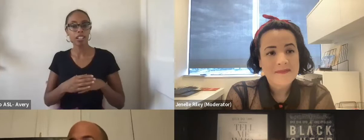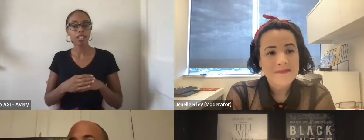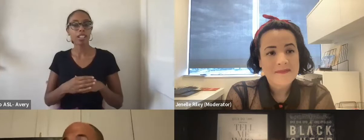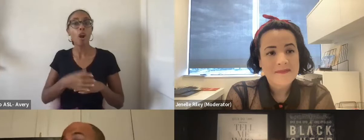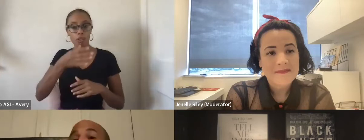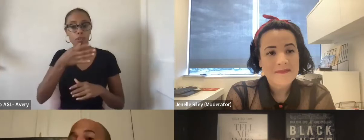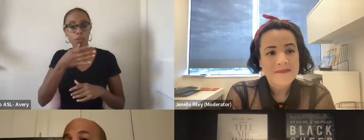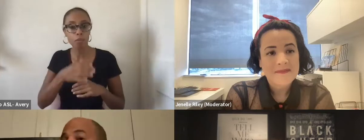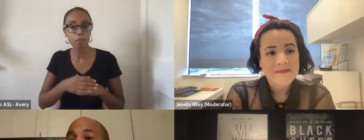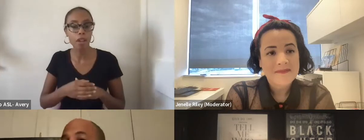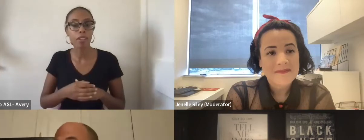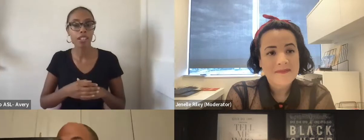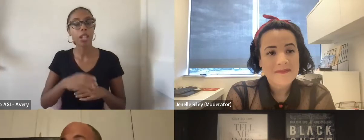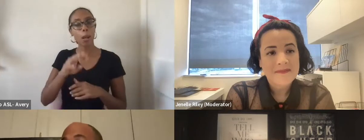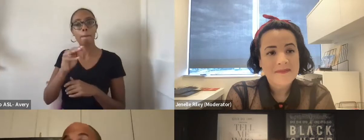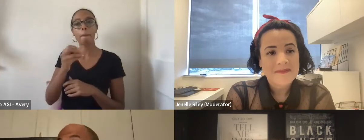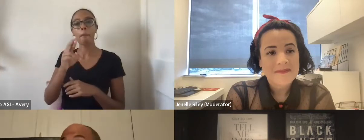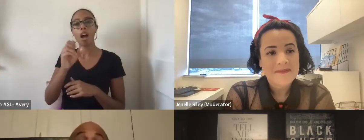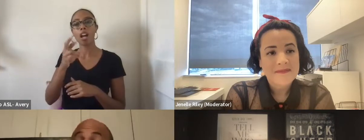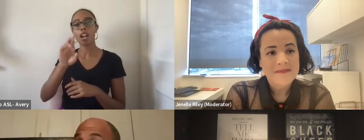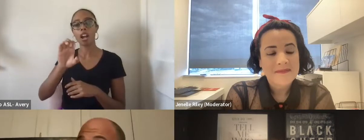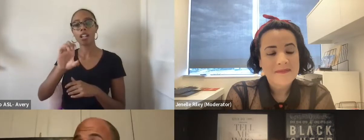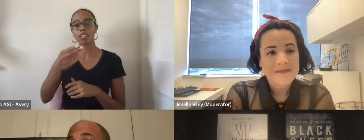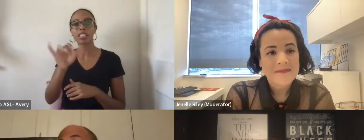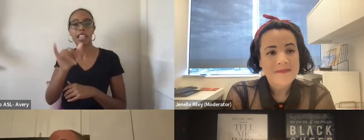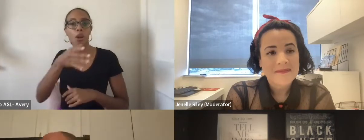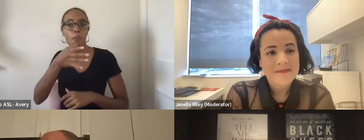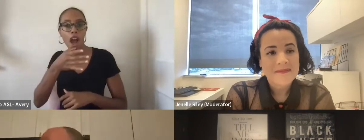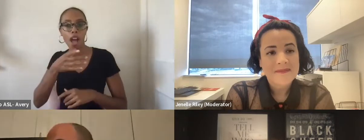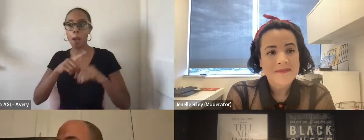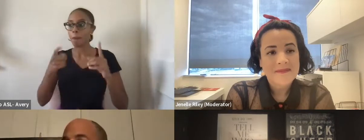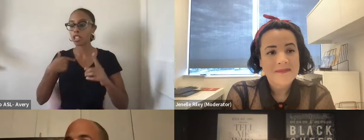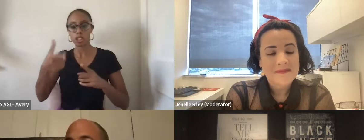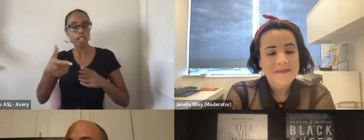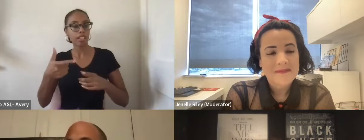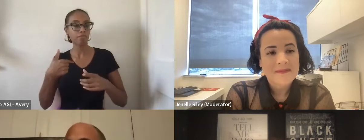family and beyond. She always, she never presented as such.